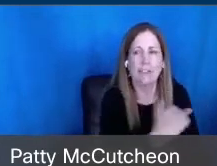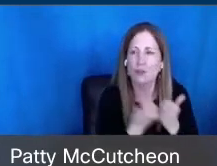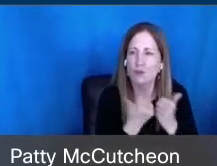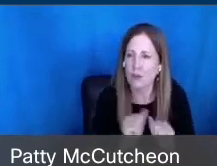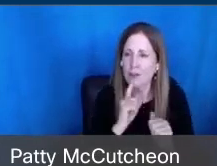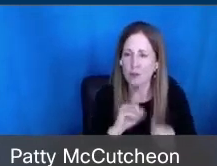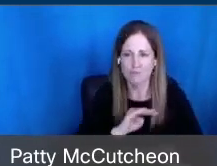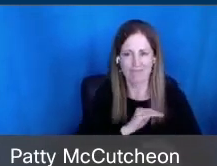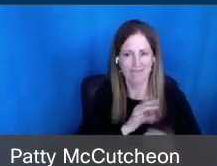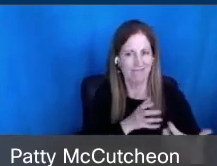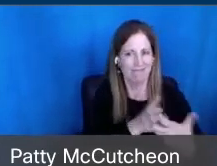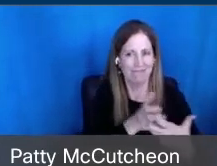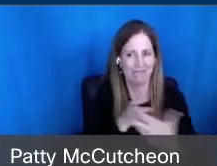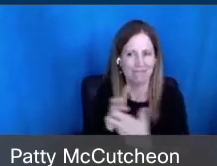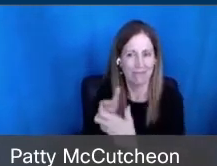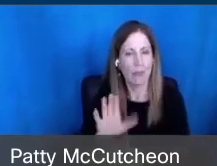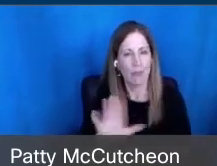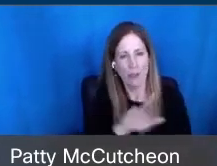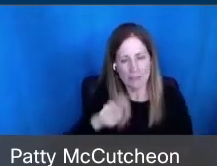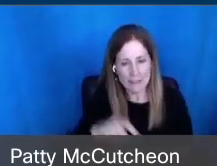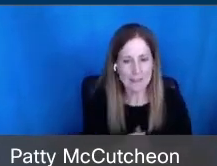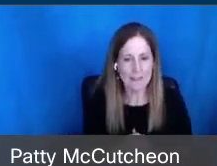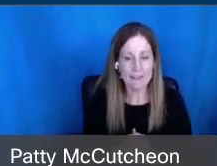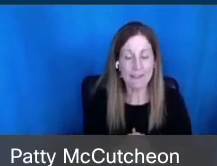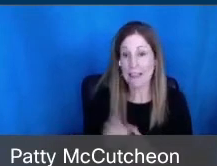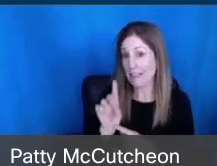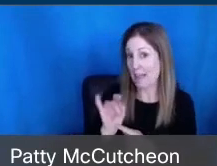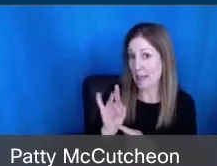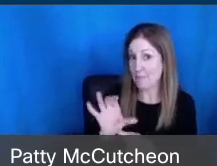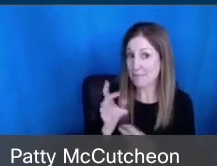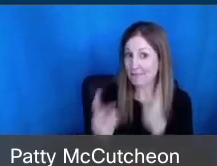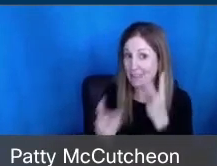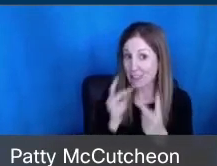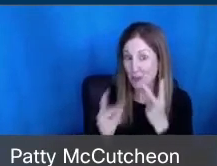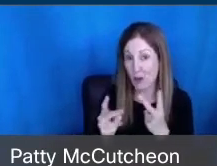So there is a place for dynamic and visual applications, and there is a place